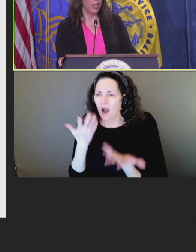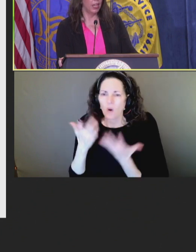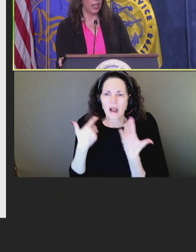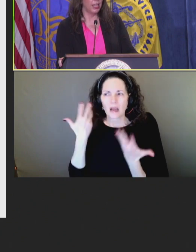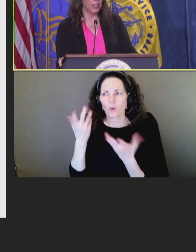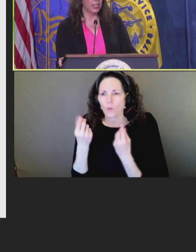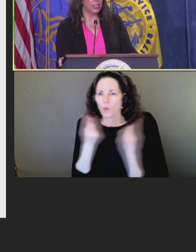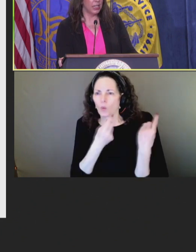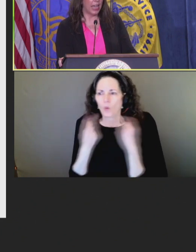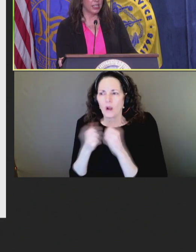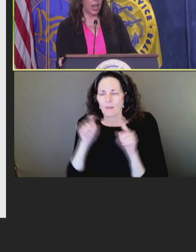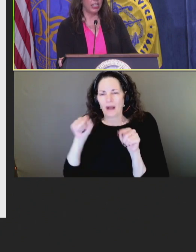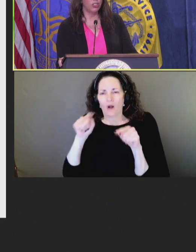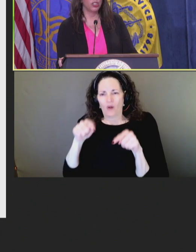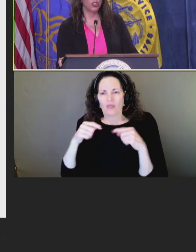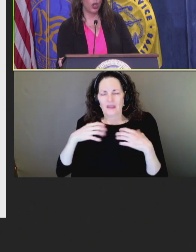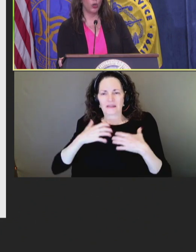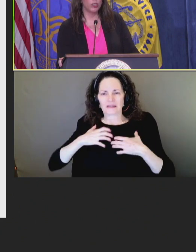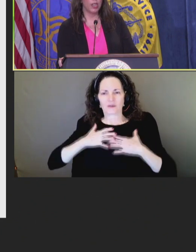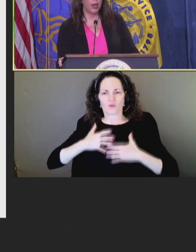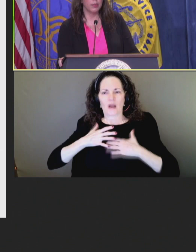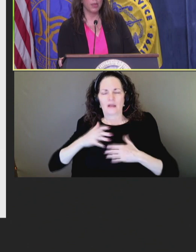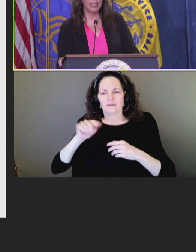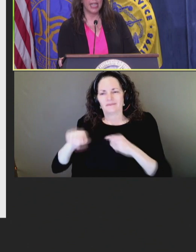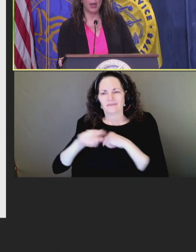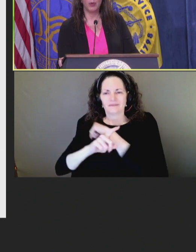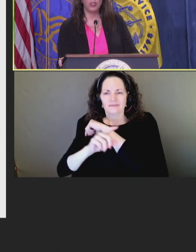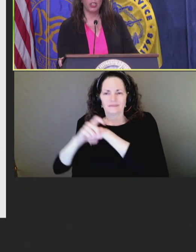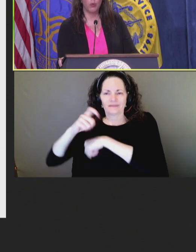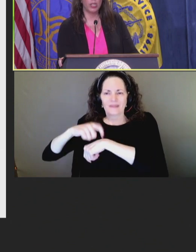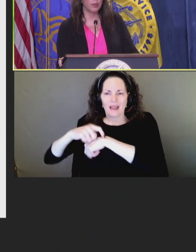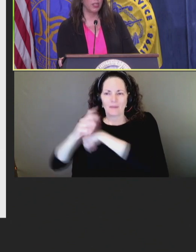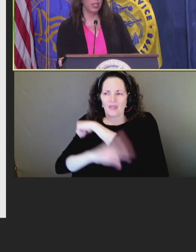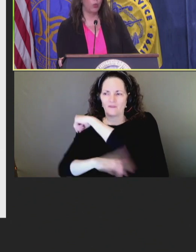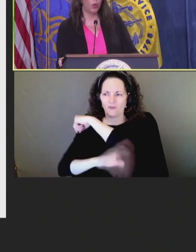And I think this last slide just shows some examples of what some of the awardees